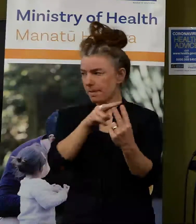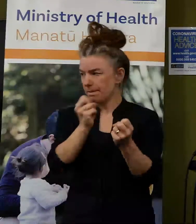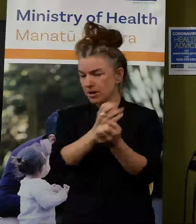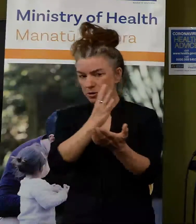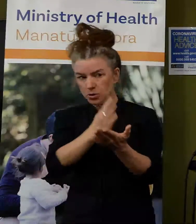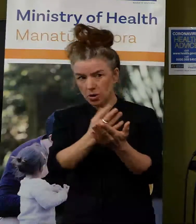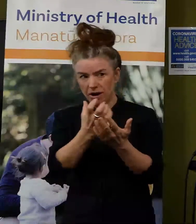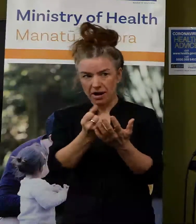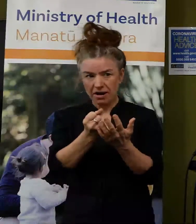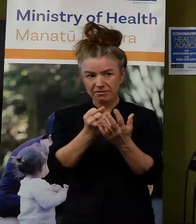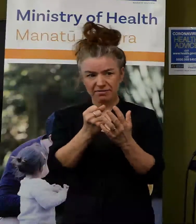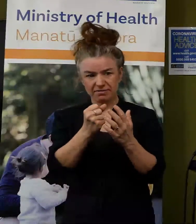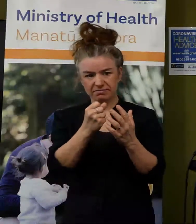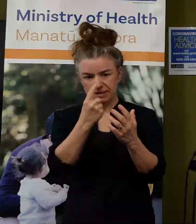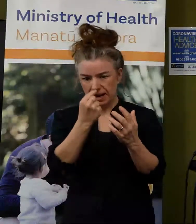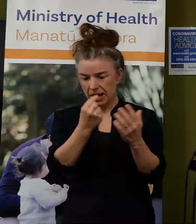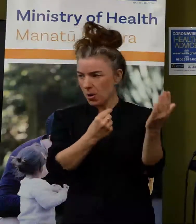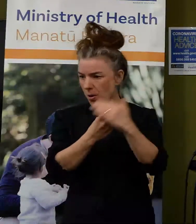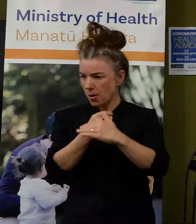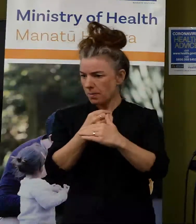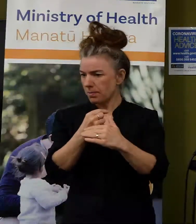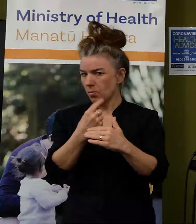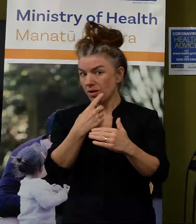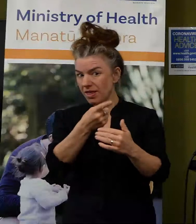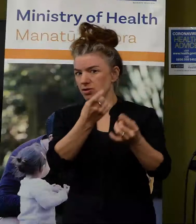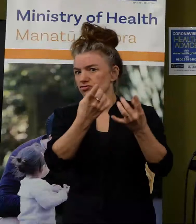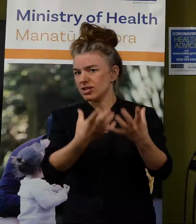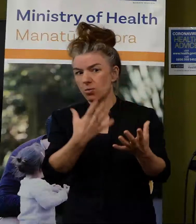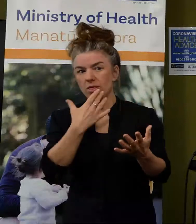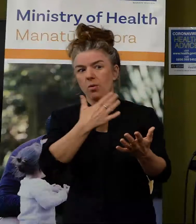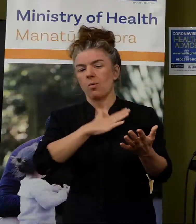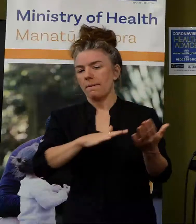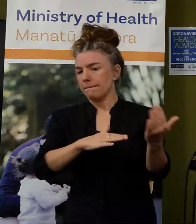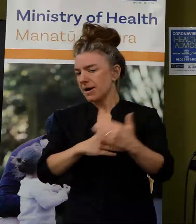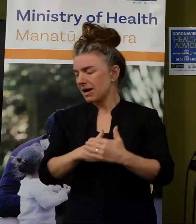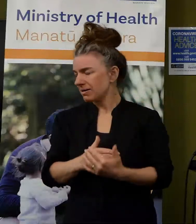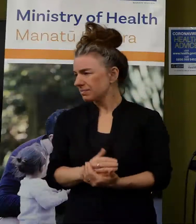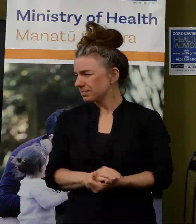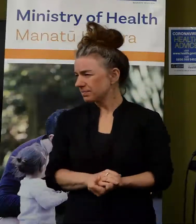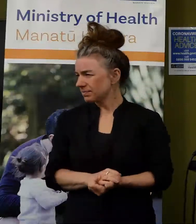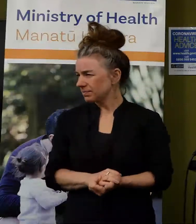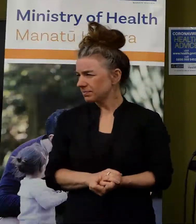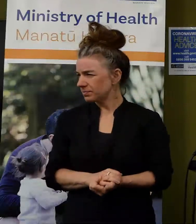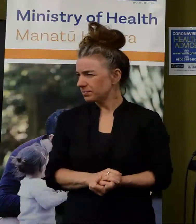got travel arrangements in place when they want to come back. And I think there was, also, yesterday